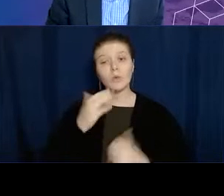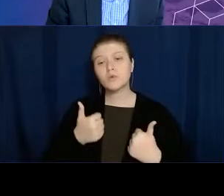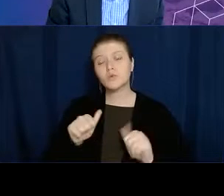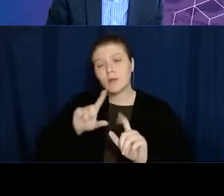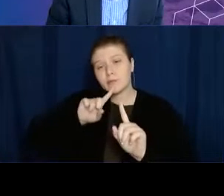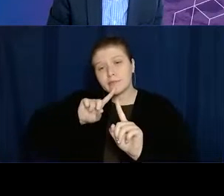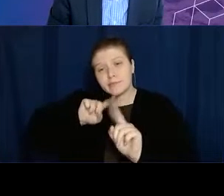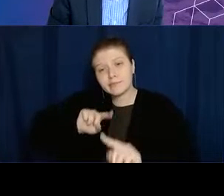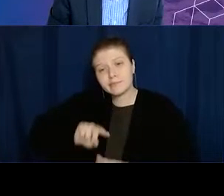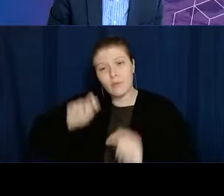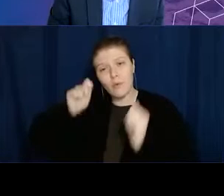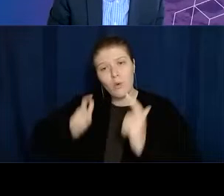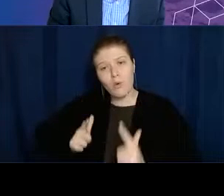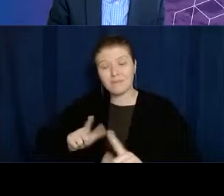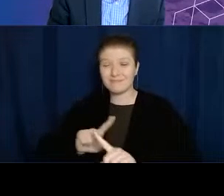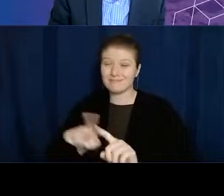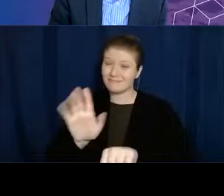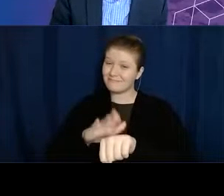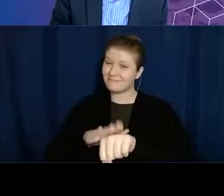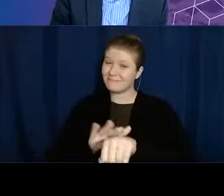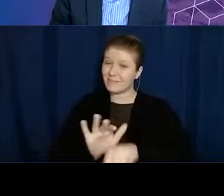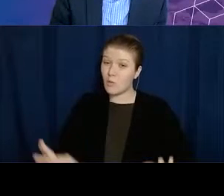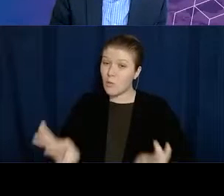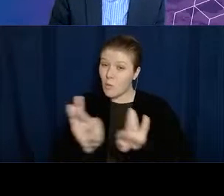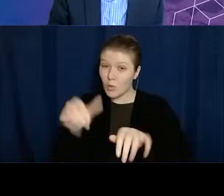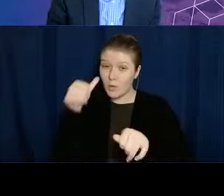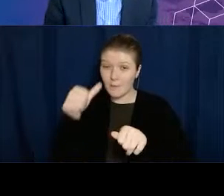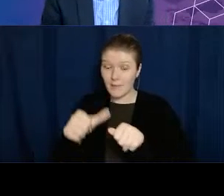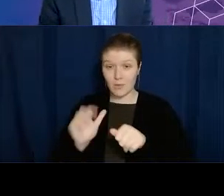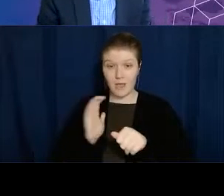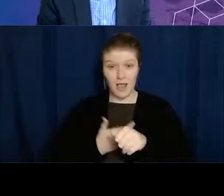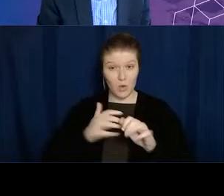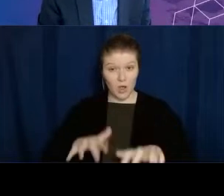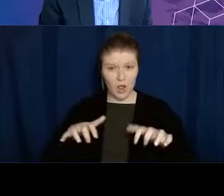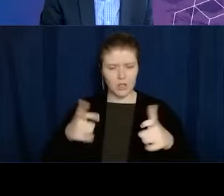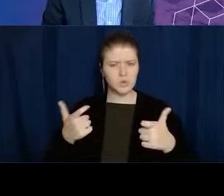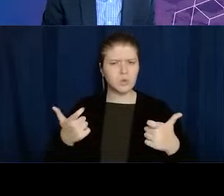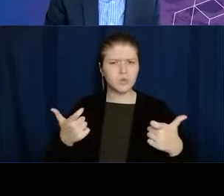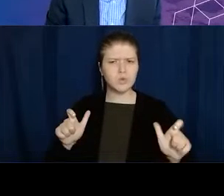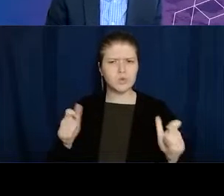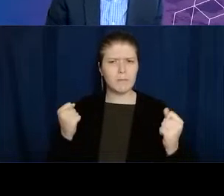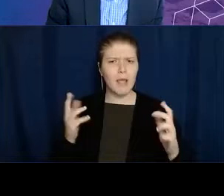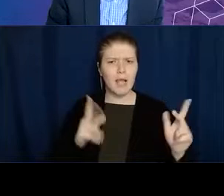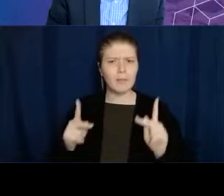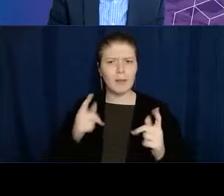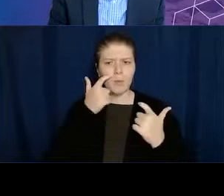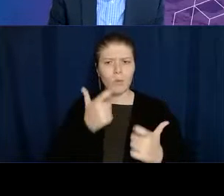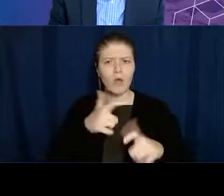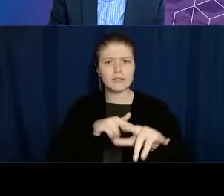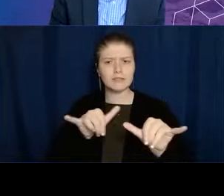However, do keep in mind that we have a lot of attendees for today's session. So it's possible we won't get to all of them. We are recording this session.